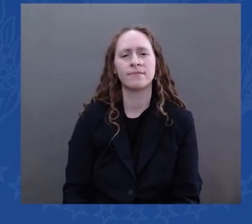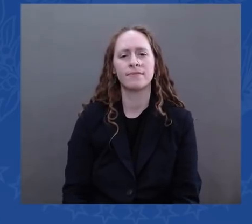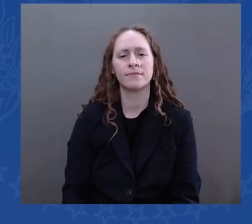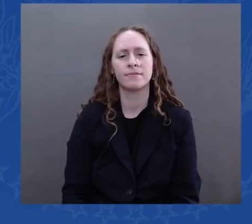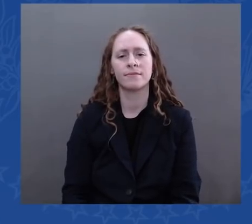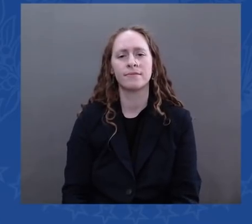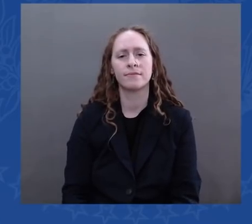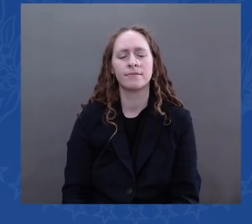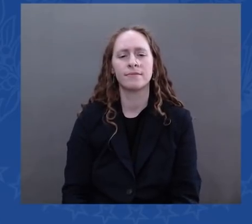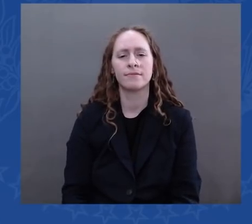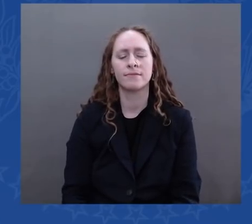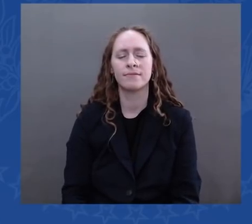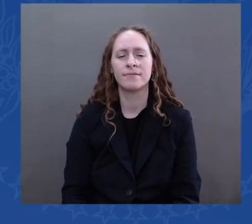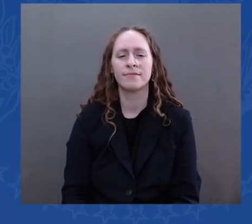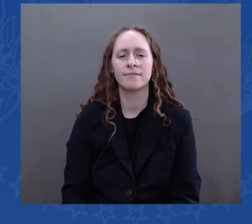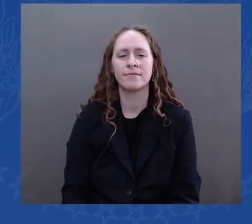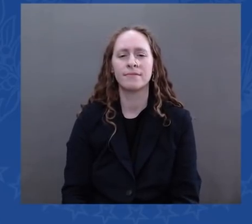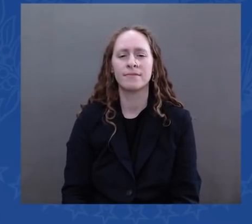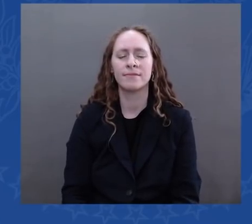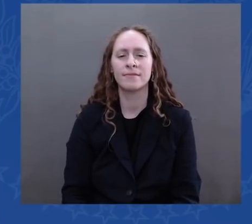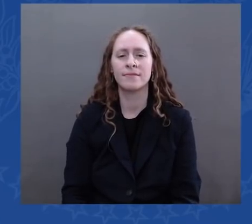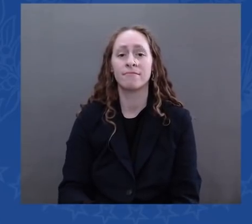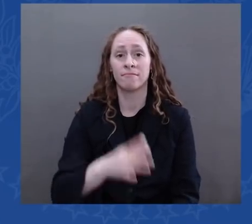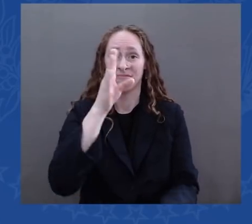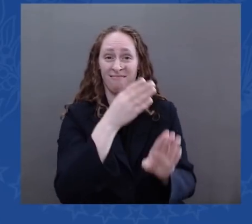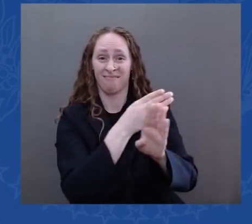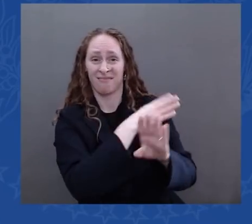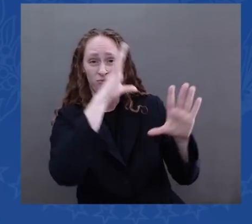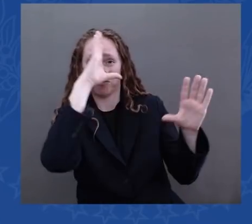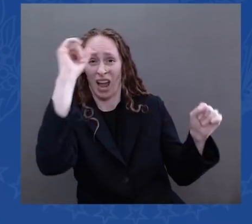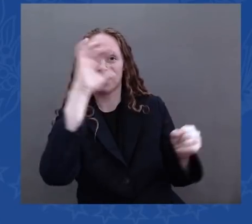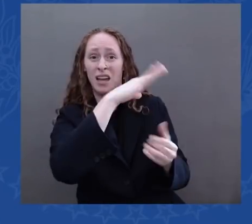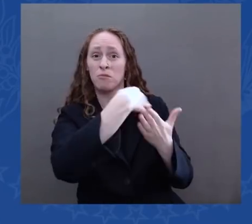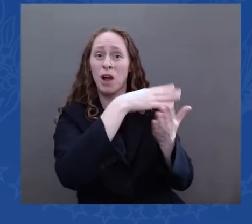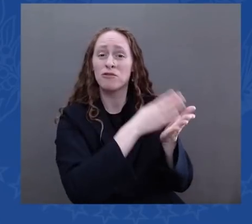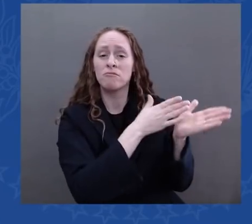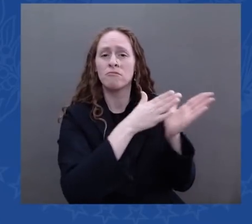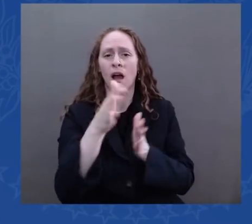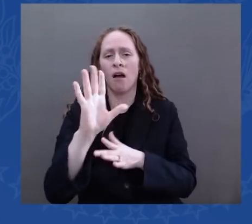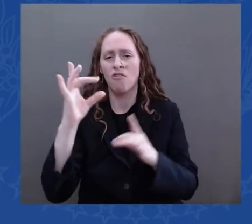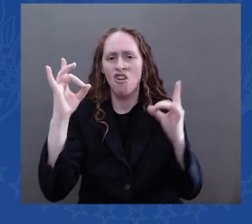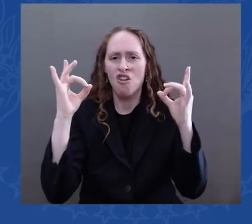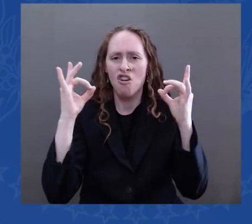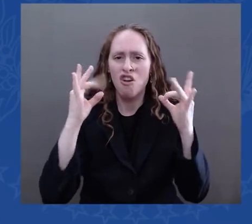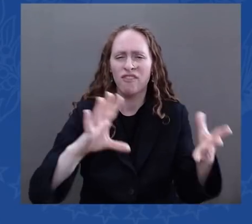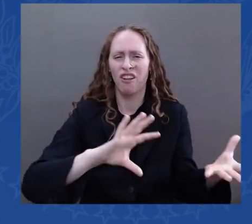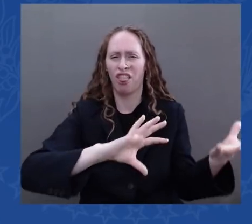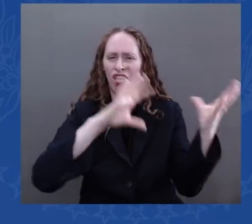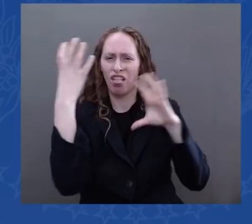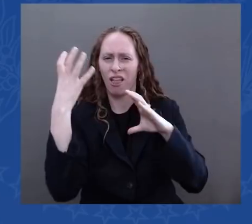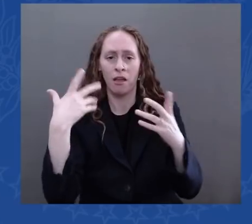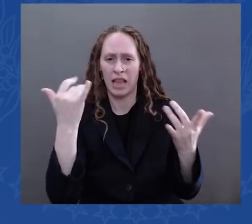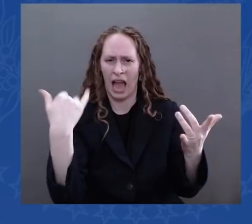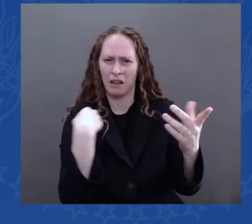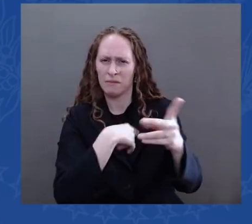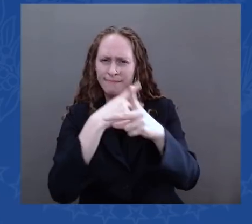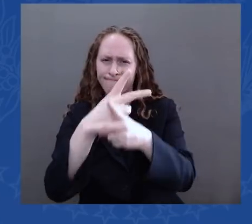and returning our fiscal house to order. Now, the budget I'm releasing today will continue this approach.